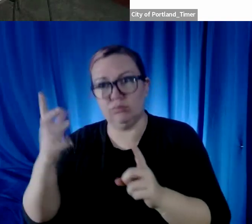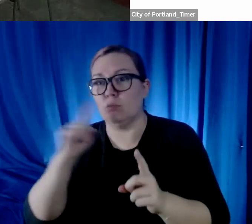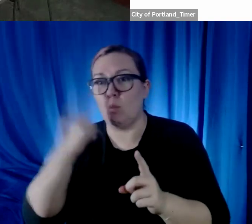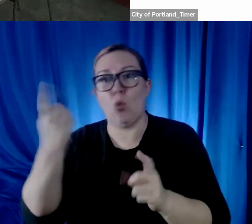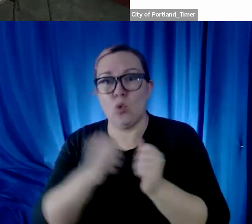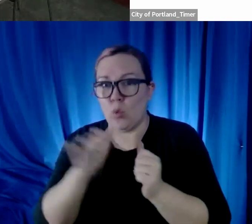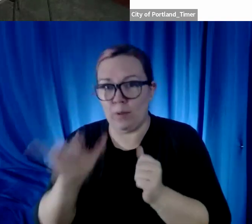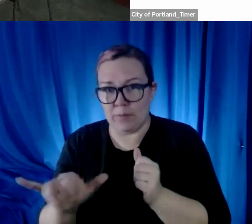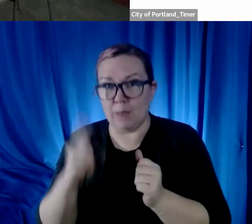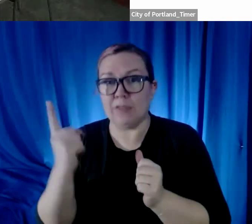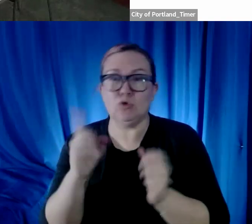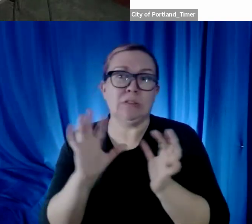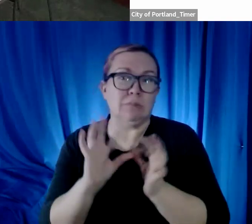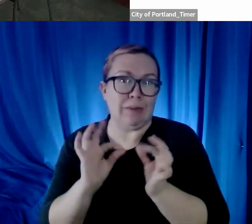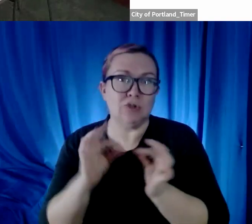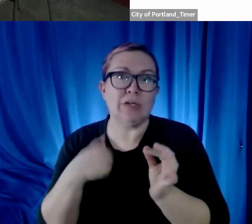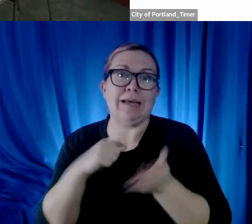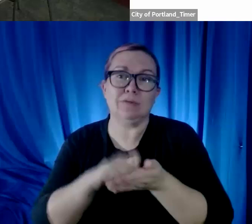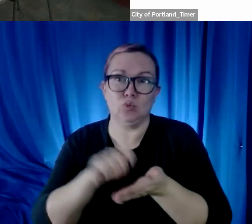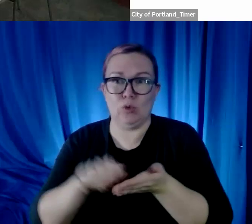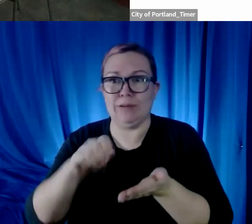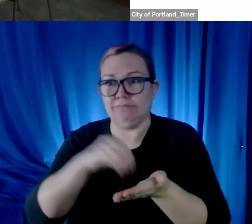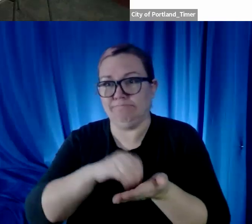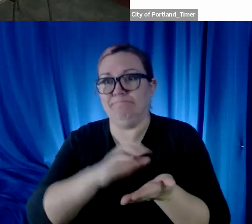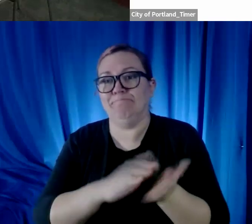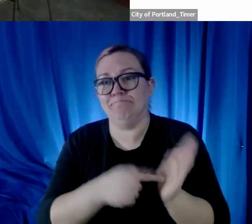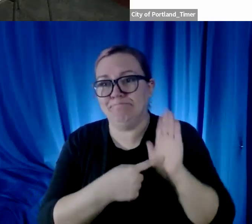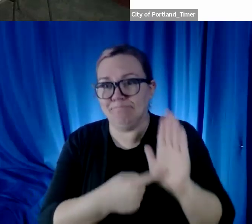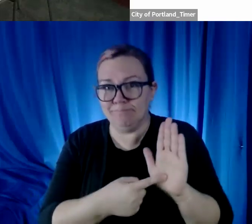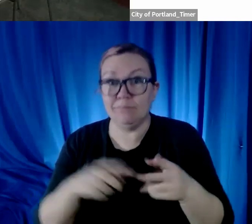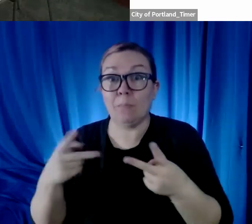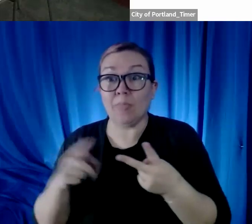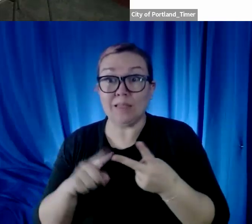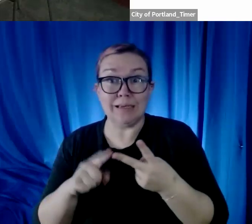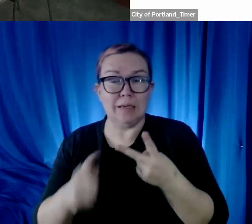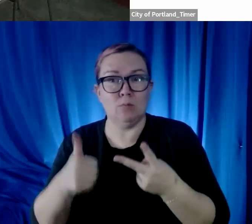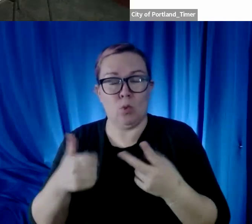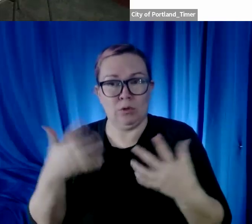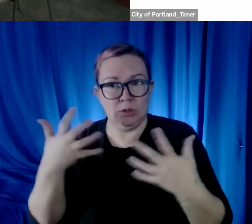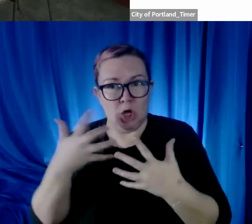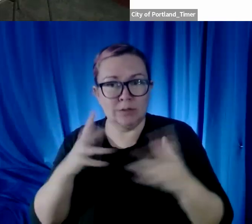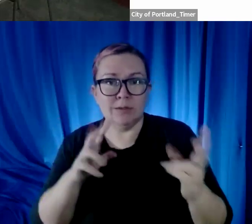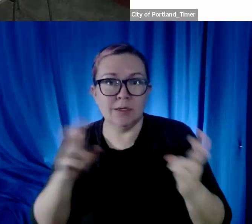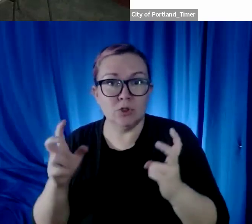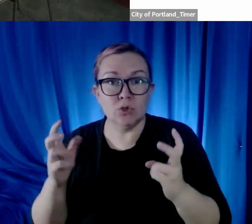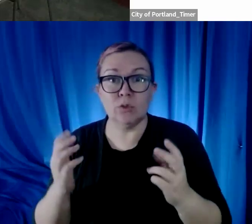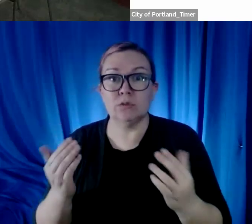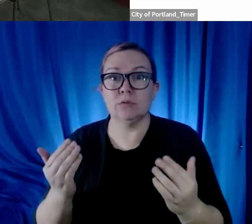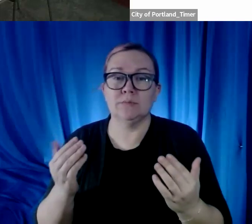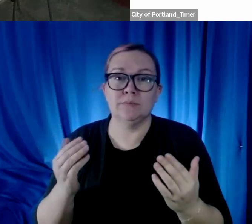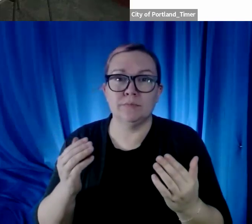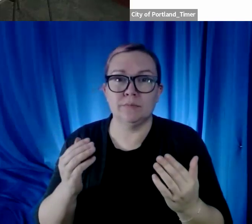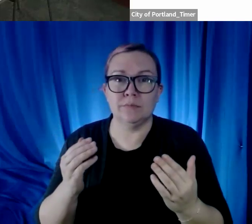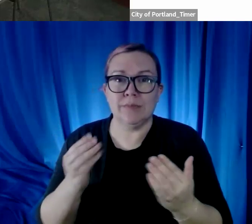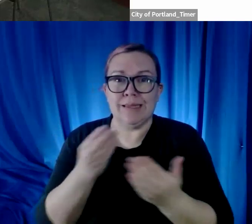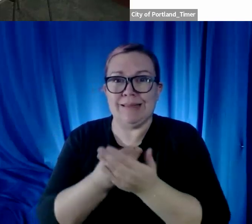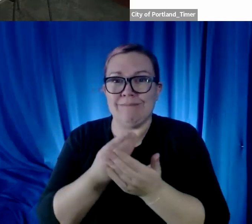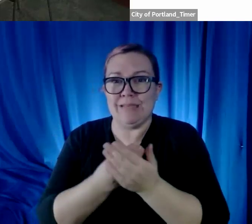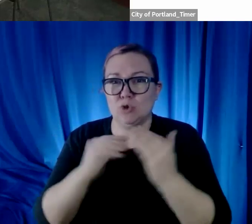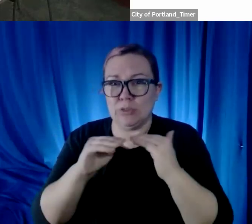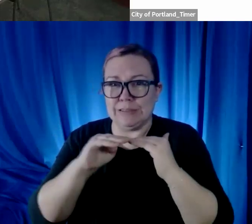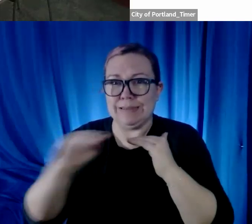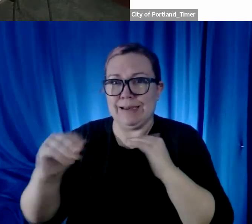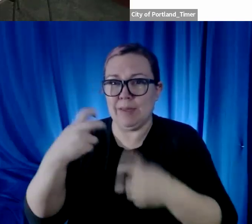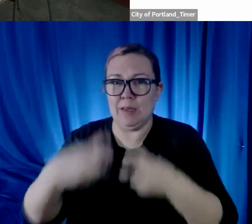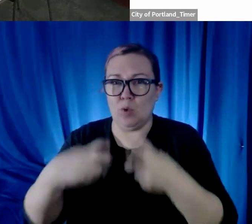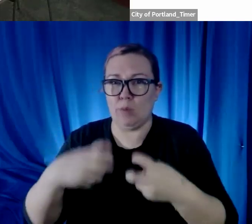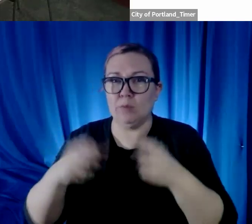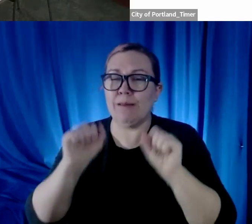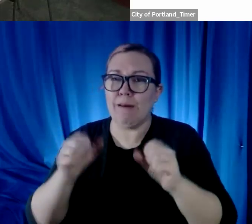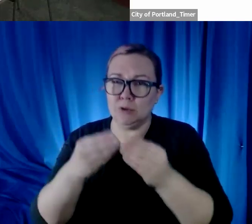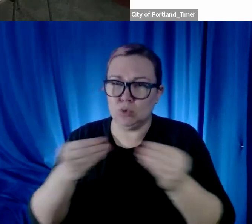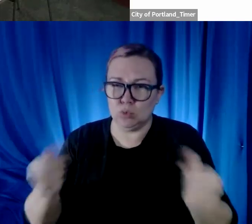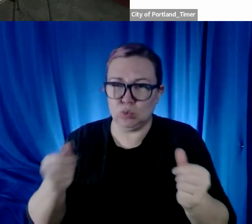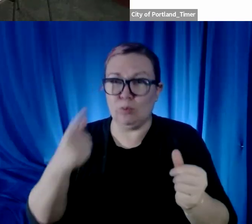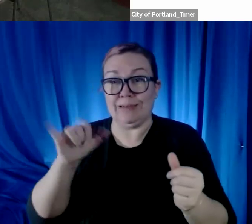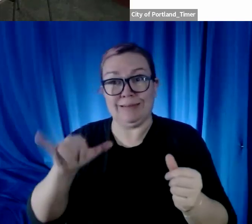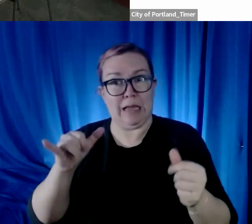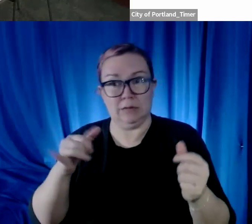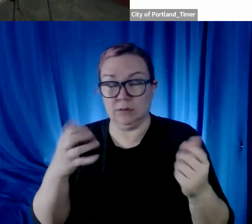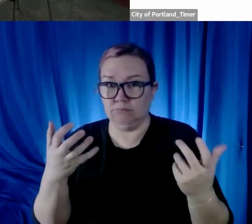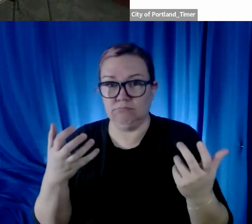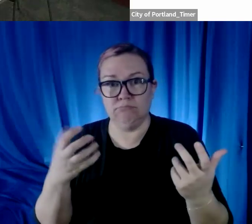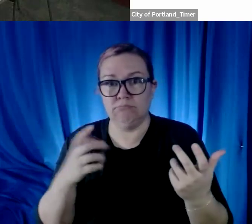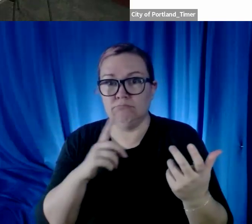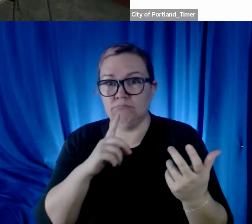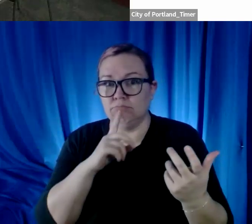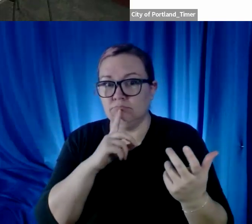I've just done some written testimony on them. The second and more daunting issue is overcoming the fiscal sustainability problems beginning to afflict some of the city offices and bureaus.